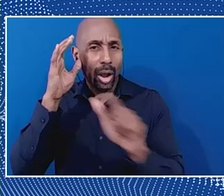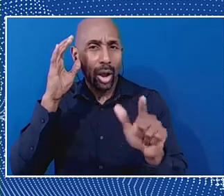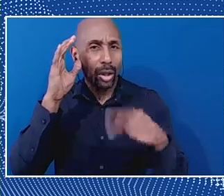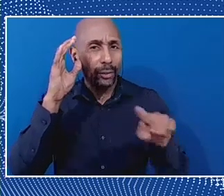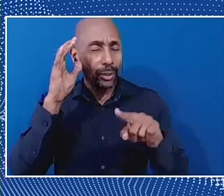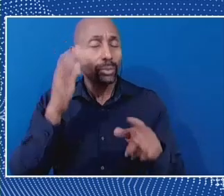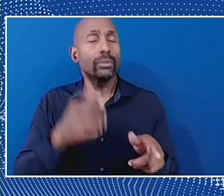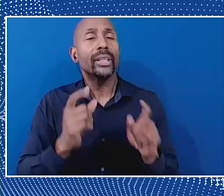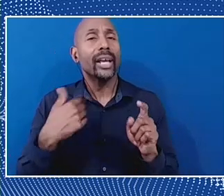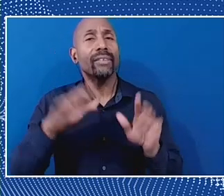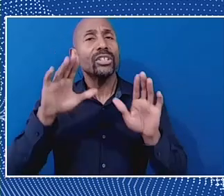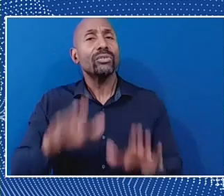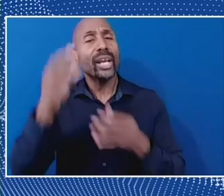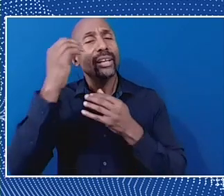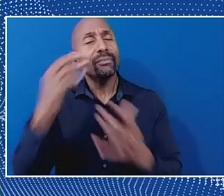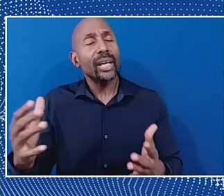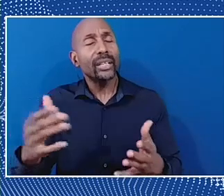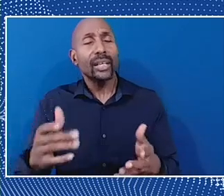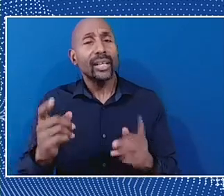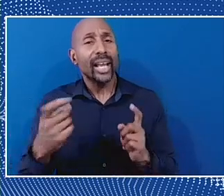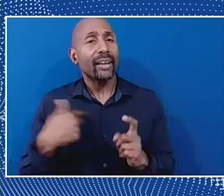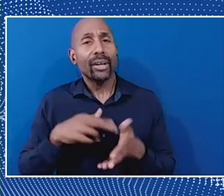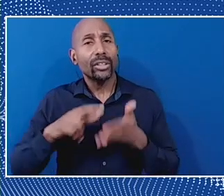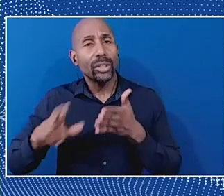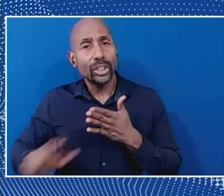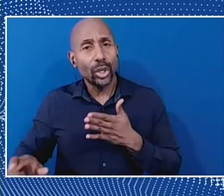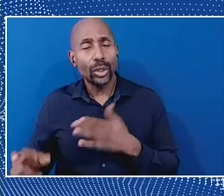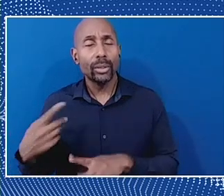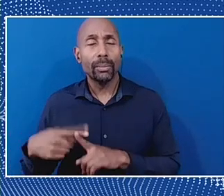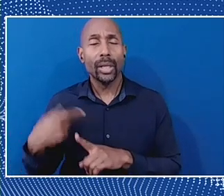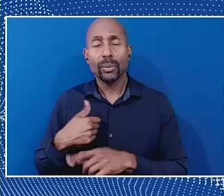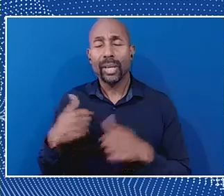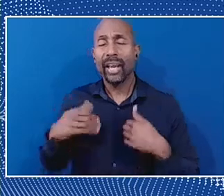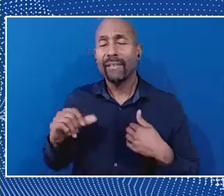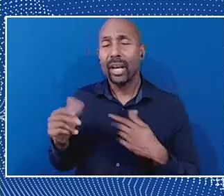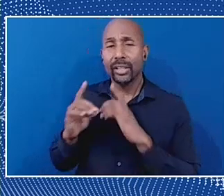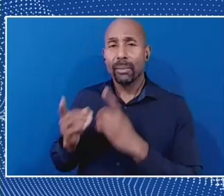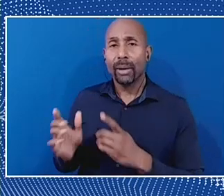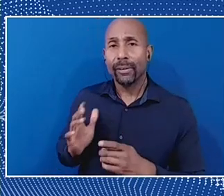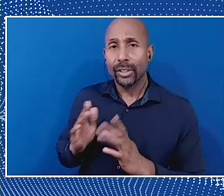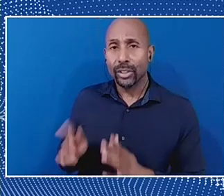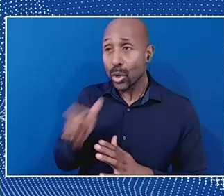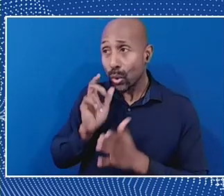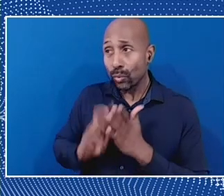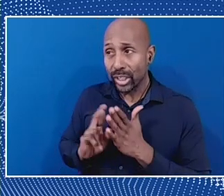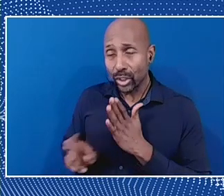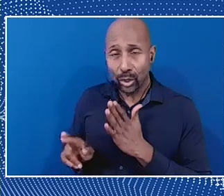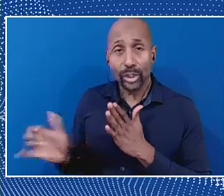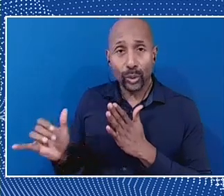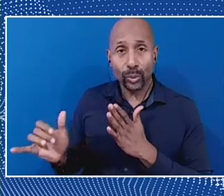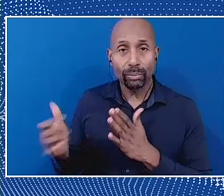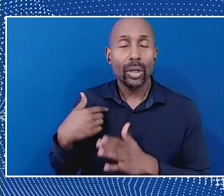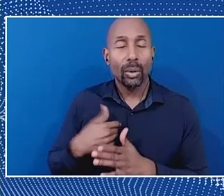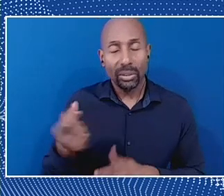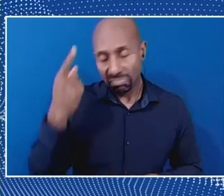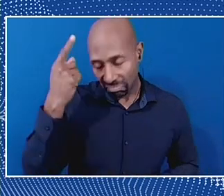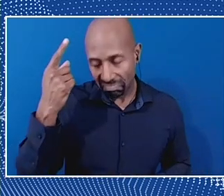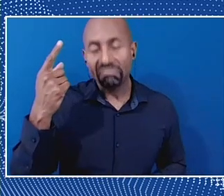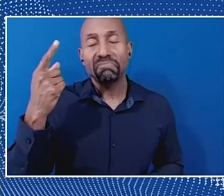We've had, you know, other Department officials that have done the research on this. We understand that this is a very